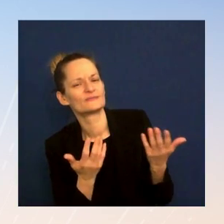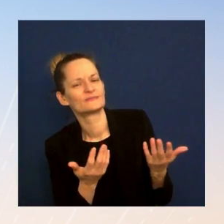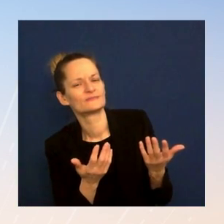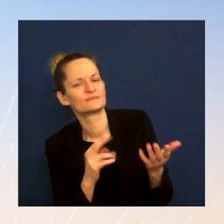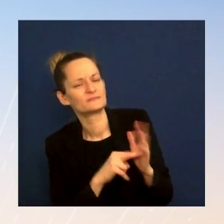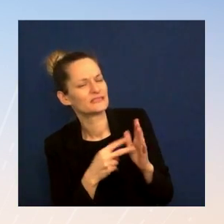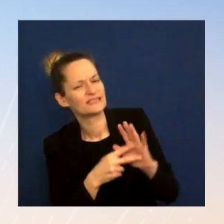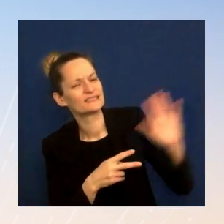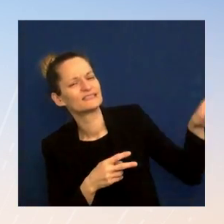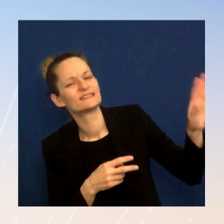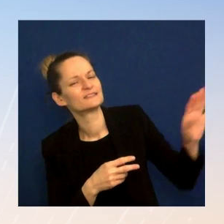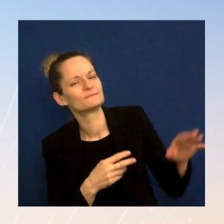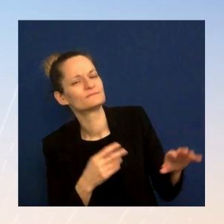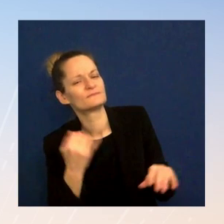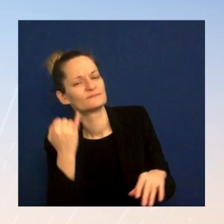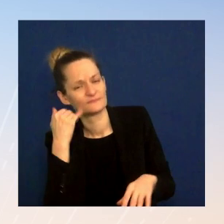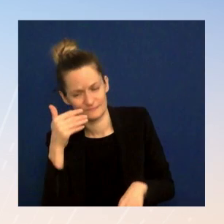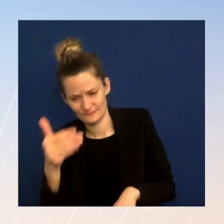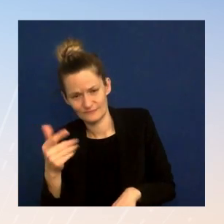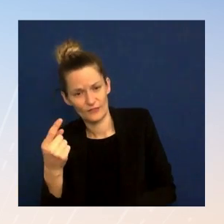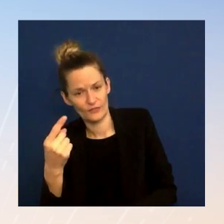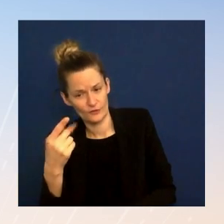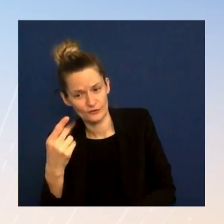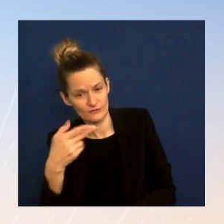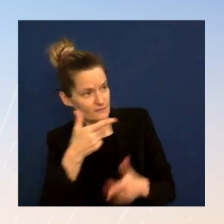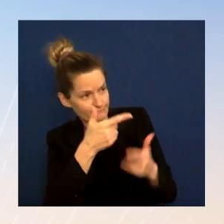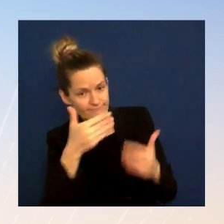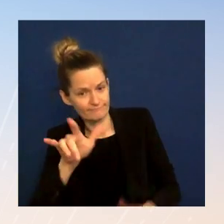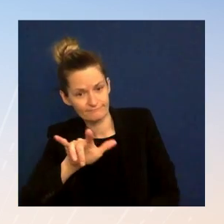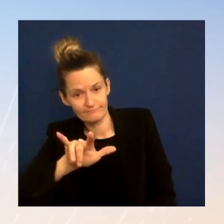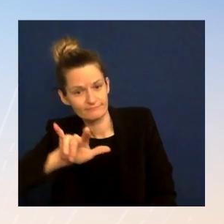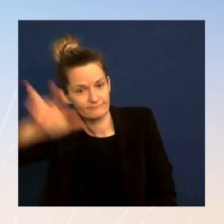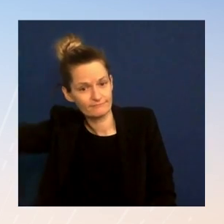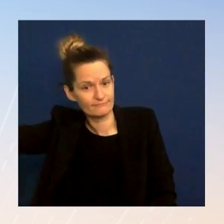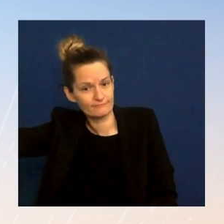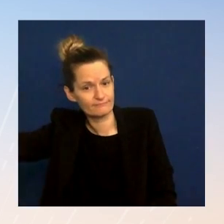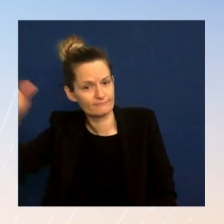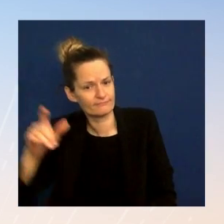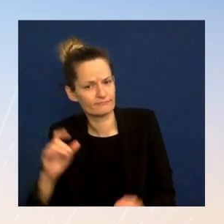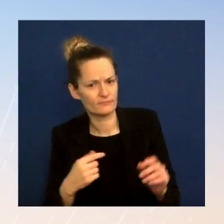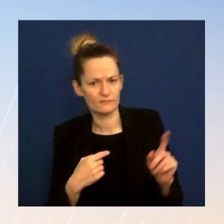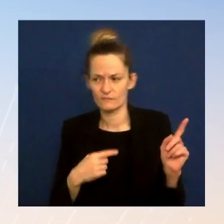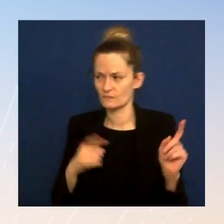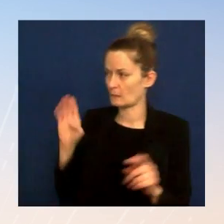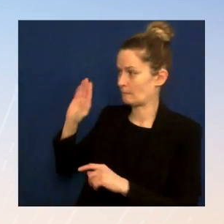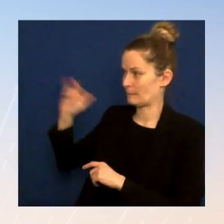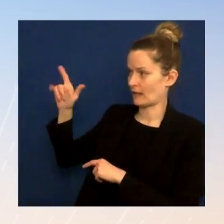Ms. Psaki: Well, I would just echo a little bit of what my colleague Jake Sullivan said, which is these foreign --